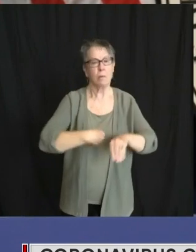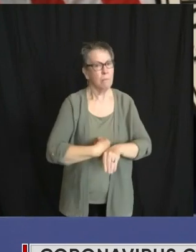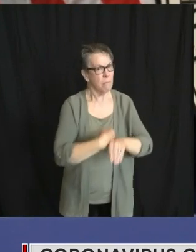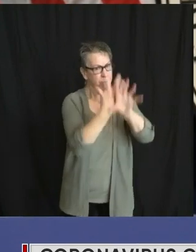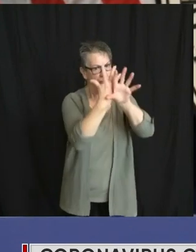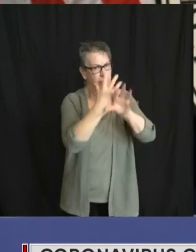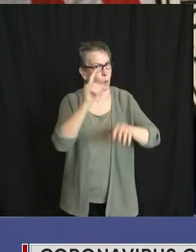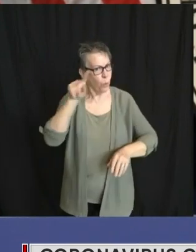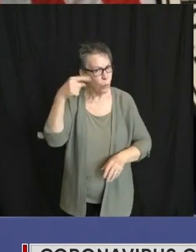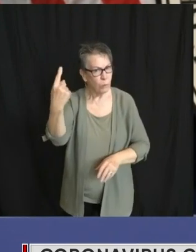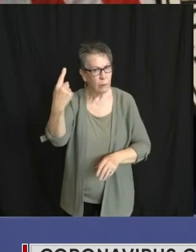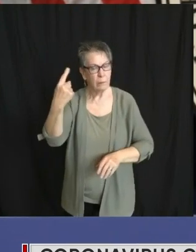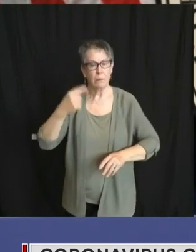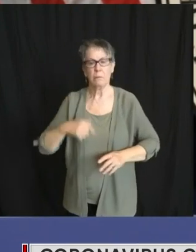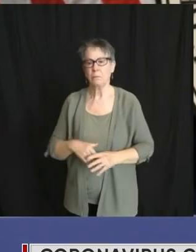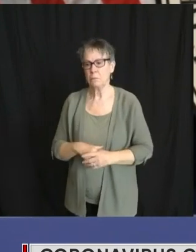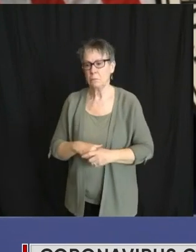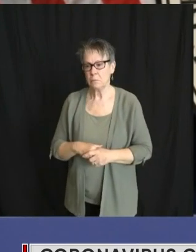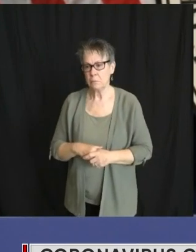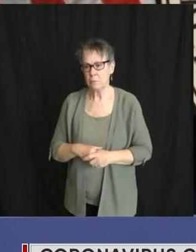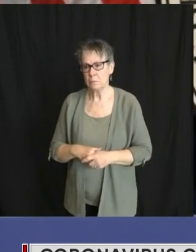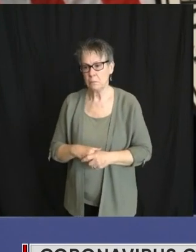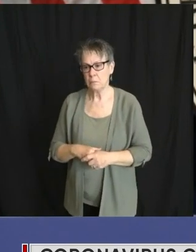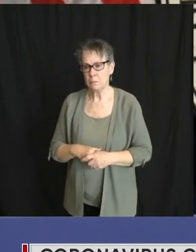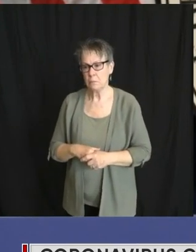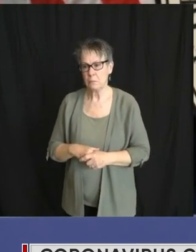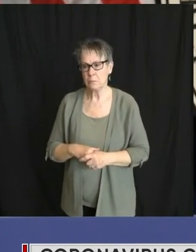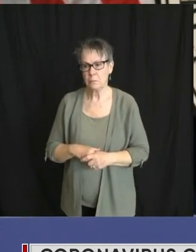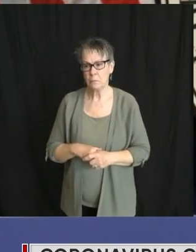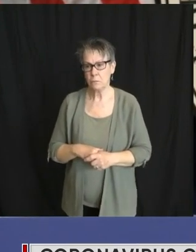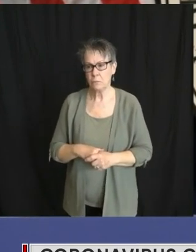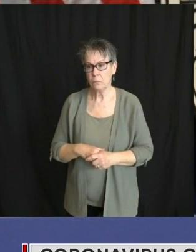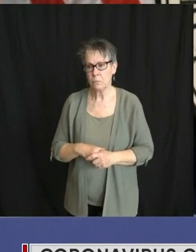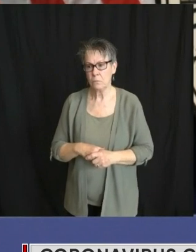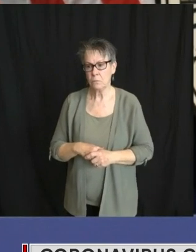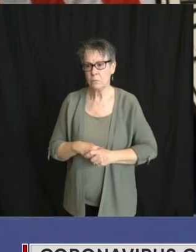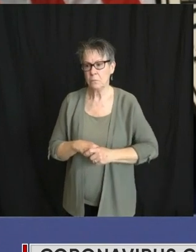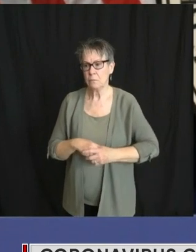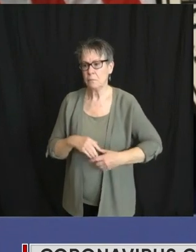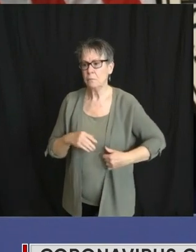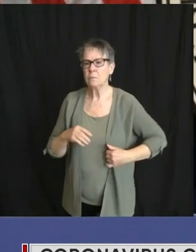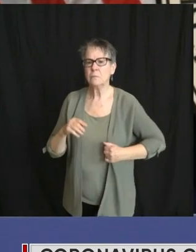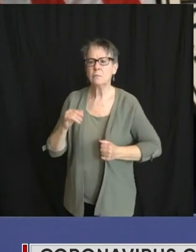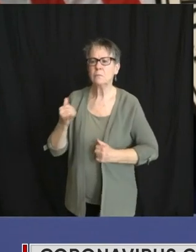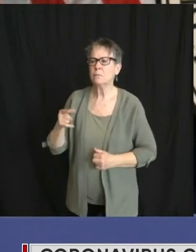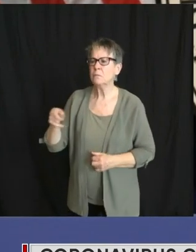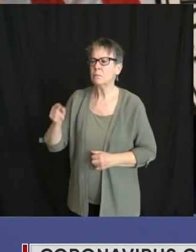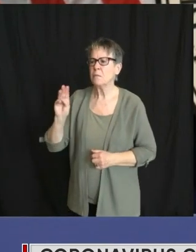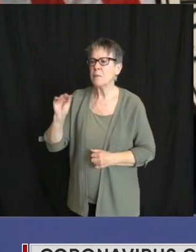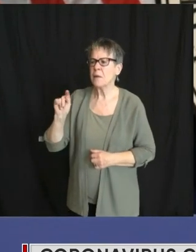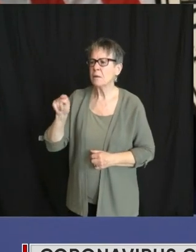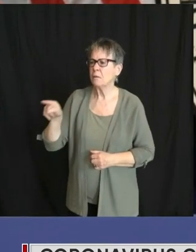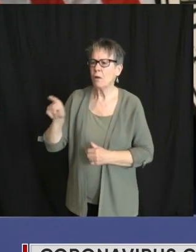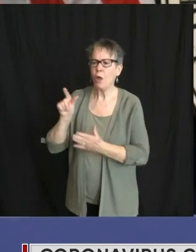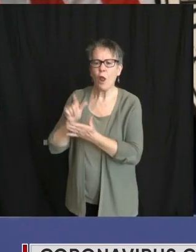VIRTUALLY. ANYTHING ON THE PROGRESS OF RELEASING OF FOLKS FROM OUR